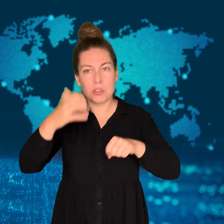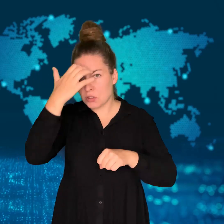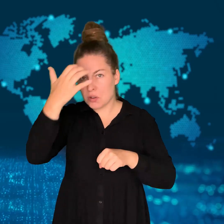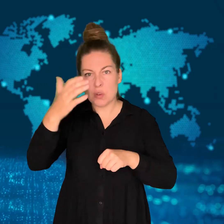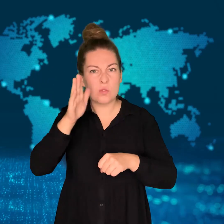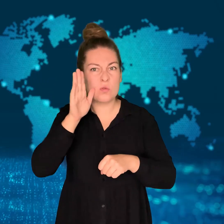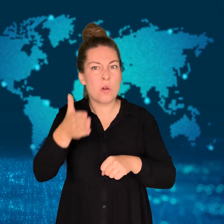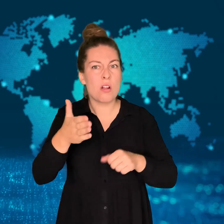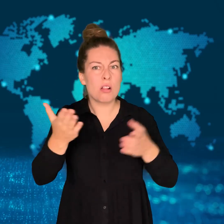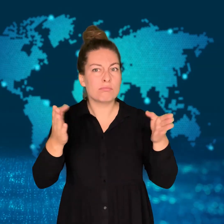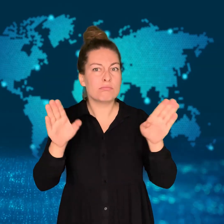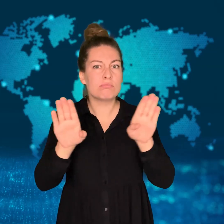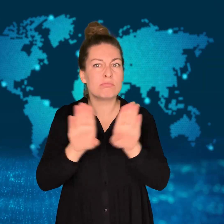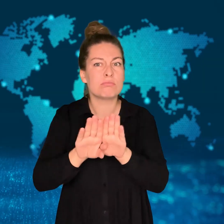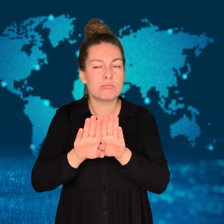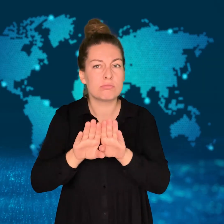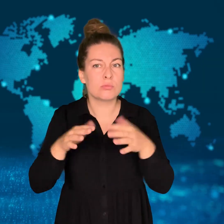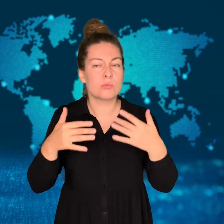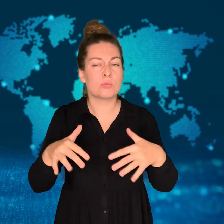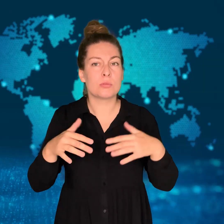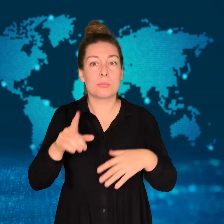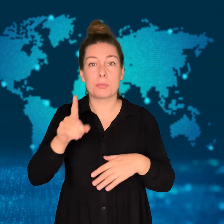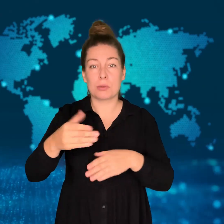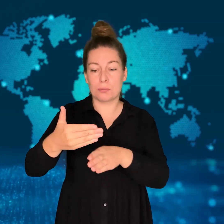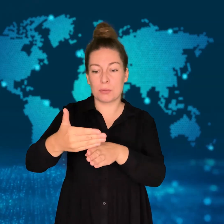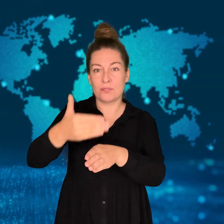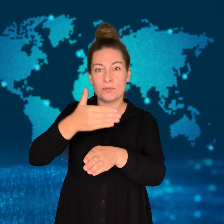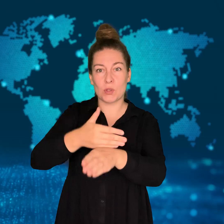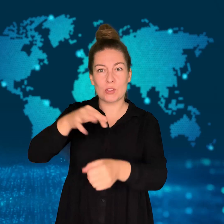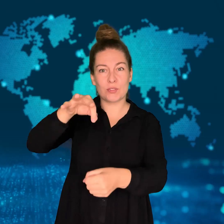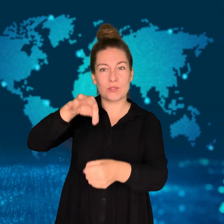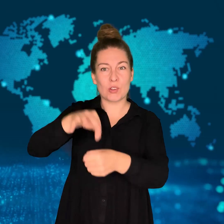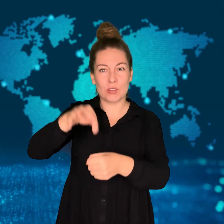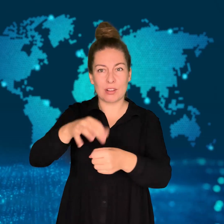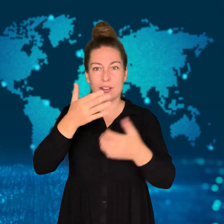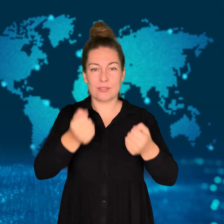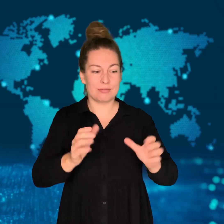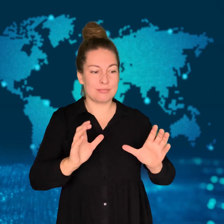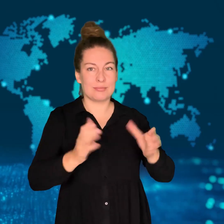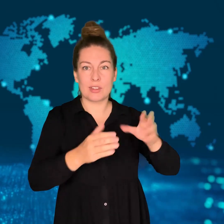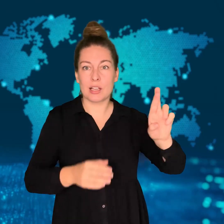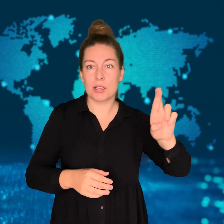all other options had been exhausted.